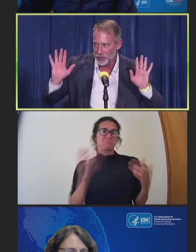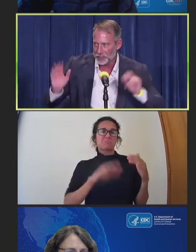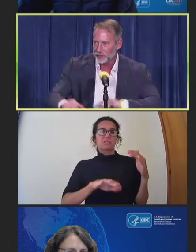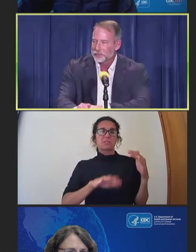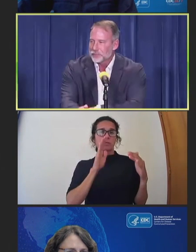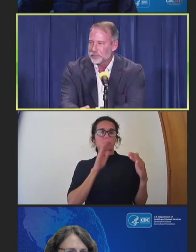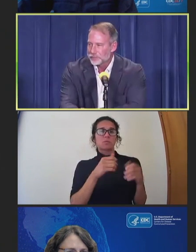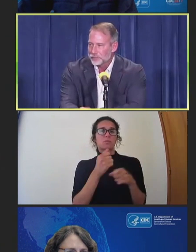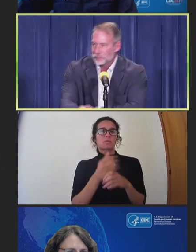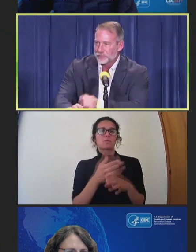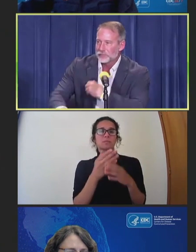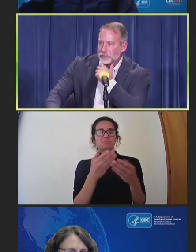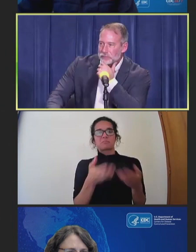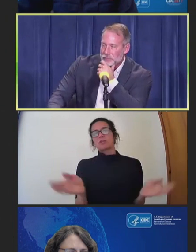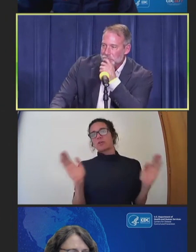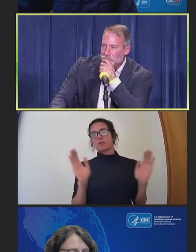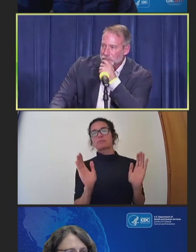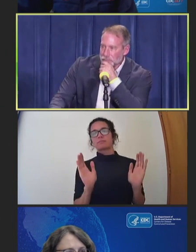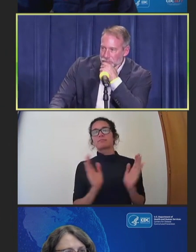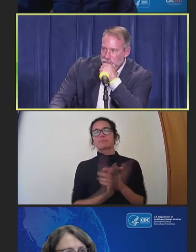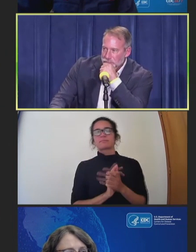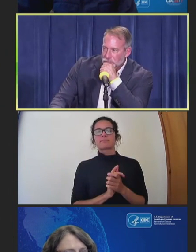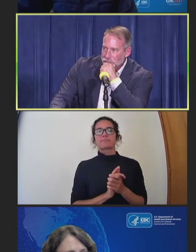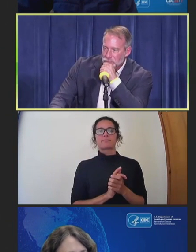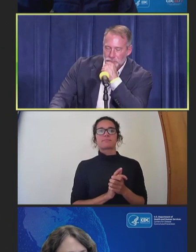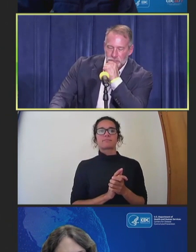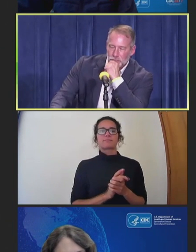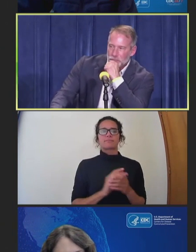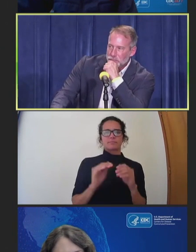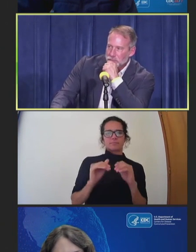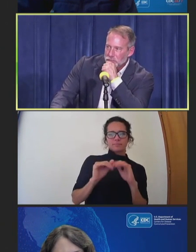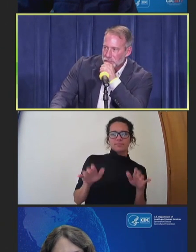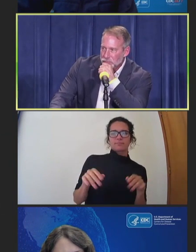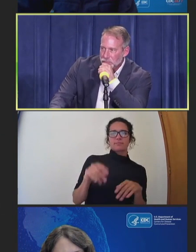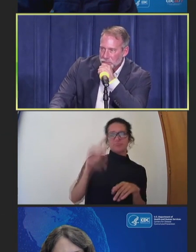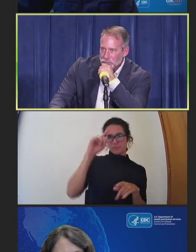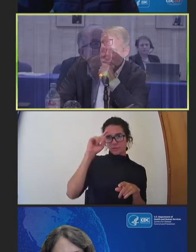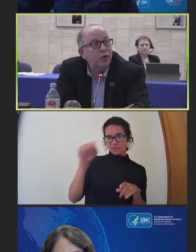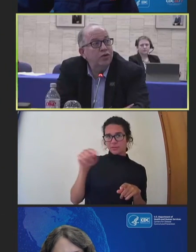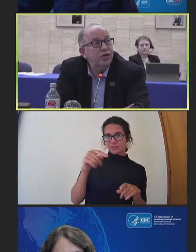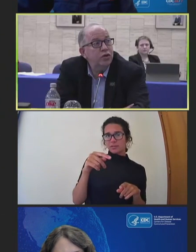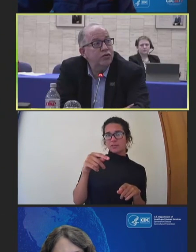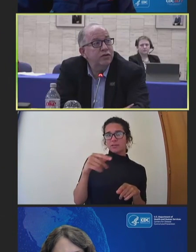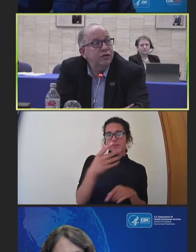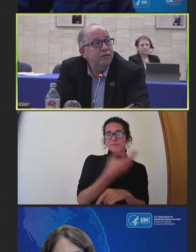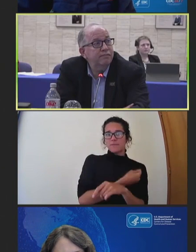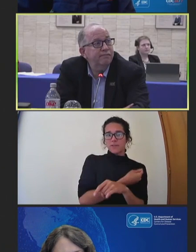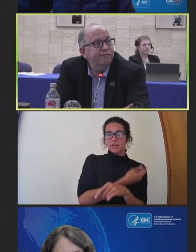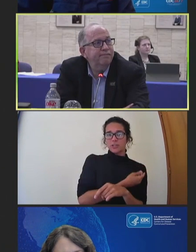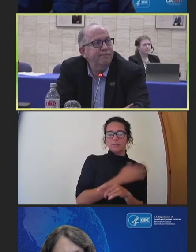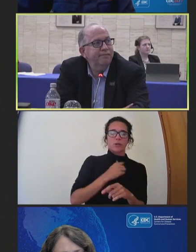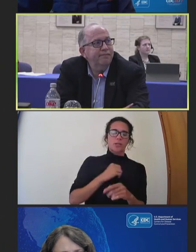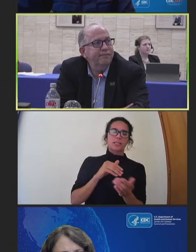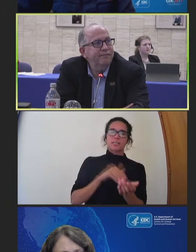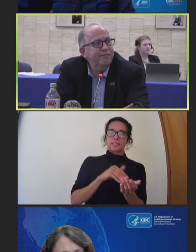Male Speaker: Just to follow, do you think providers know what code to use?